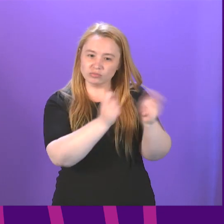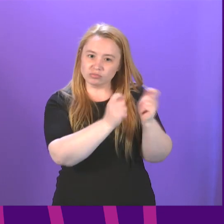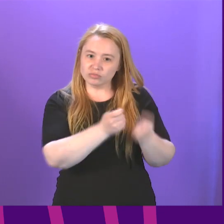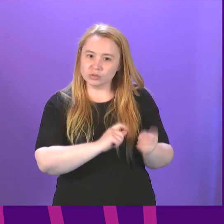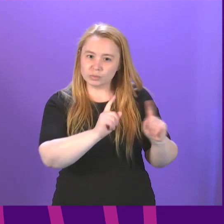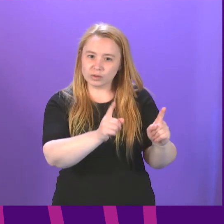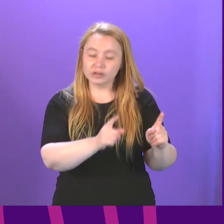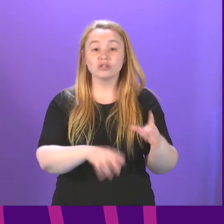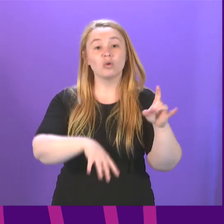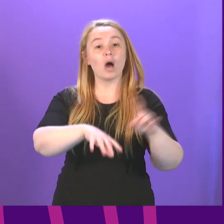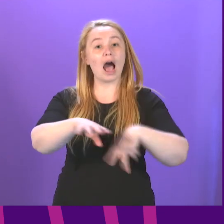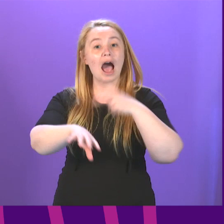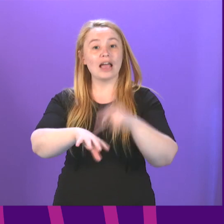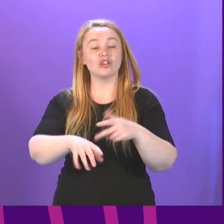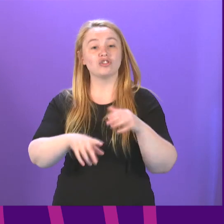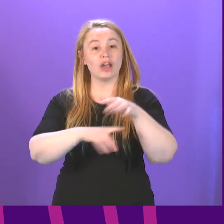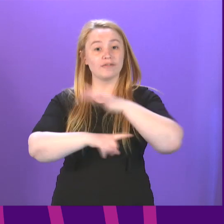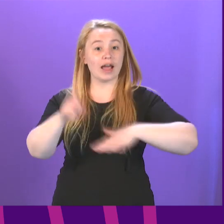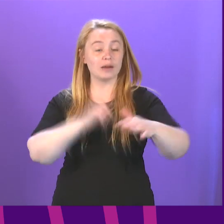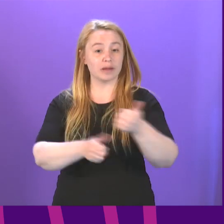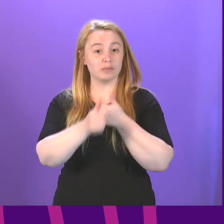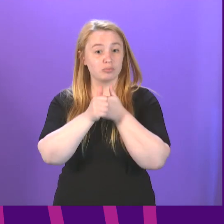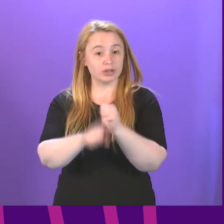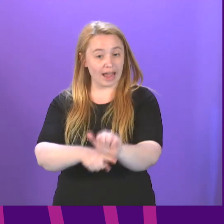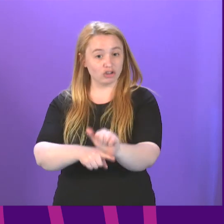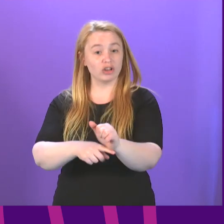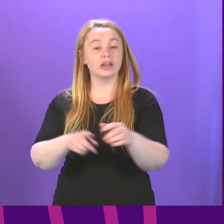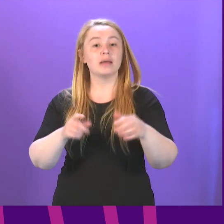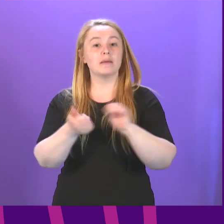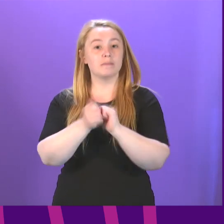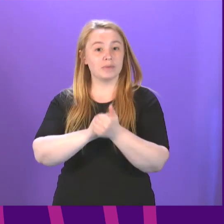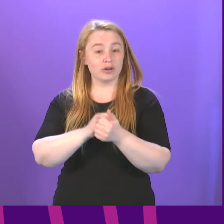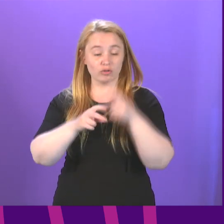Irish Environmental Protection Agency’s peer review of its regulatory approach at Mossmorran